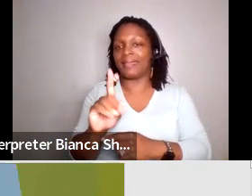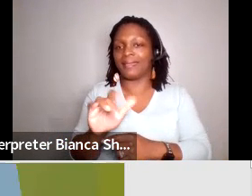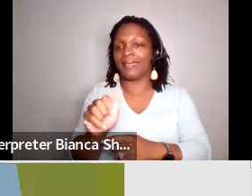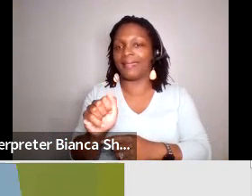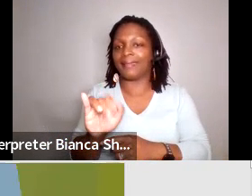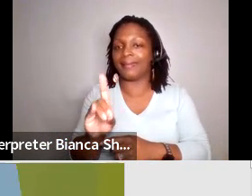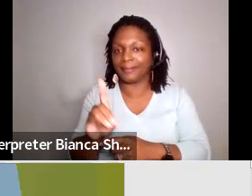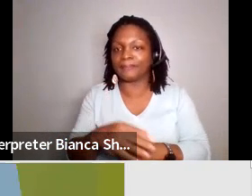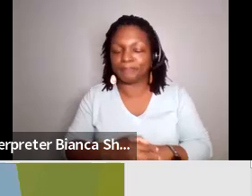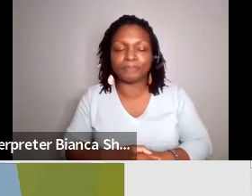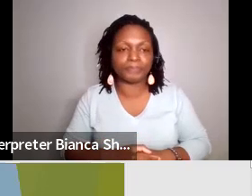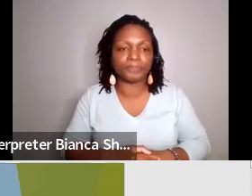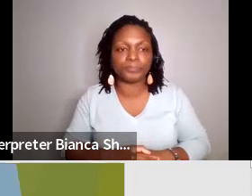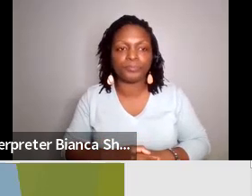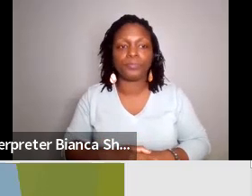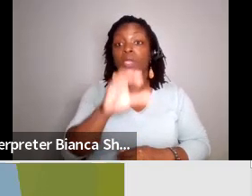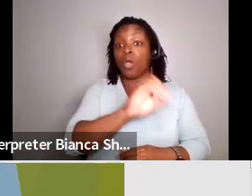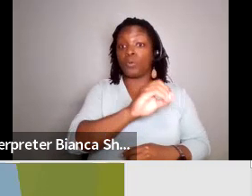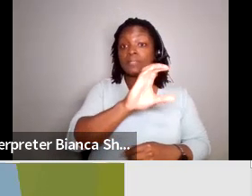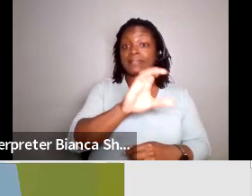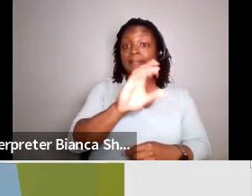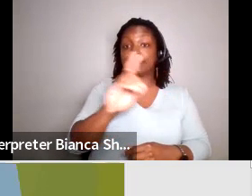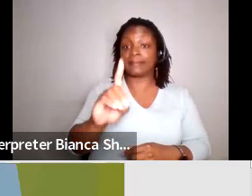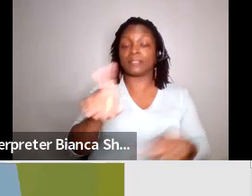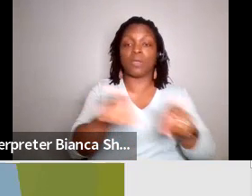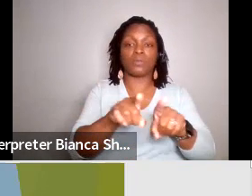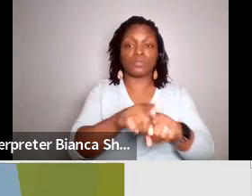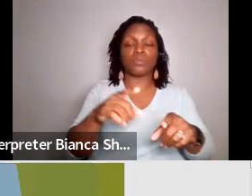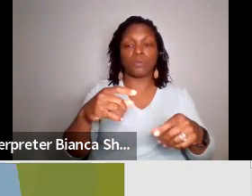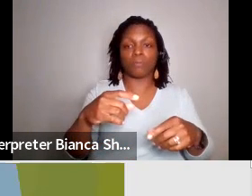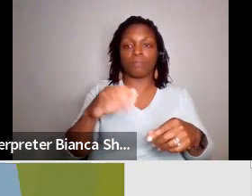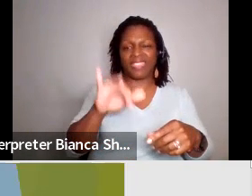Under Ocdd is also our early steps program.